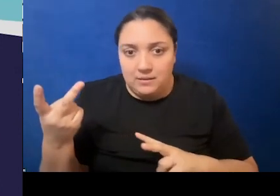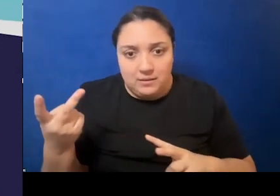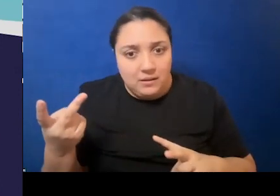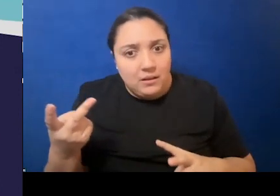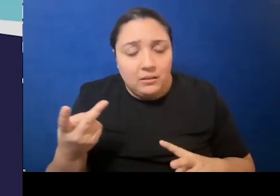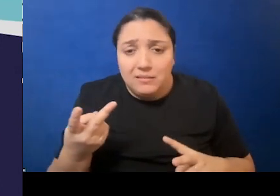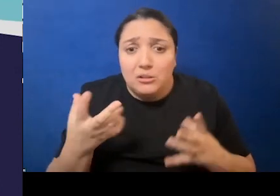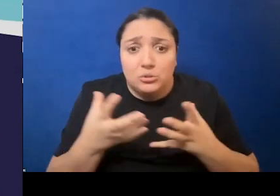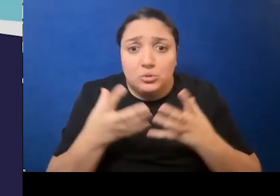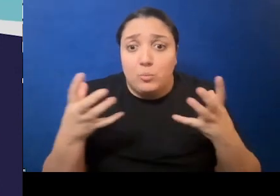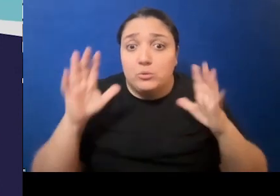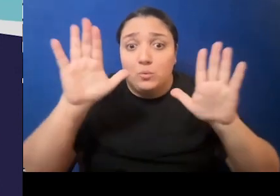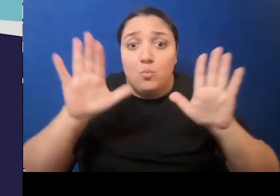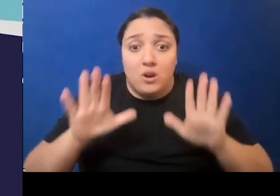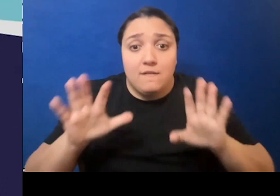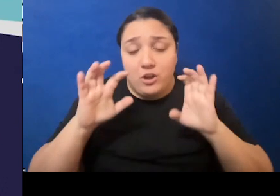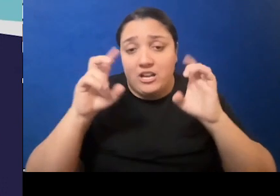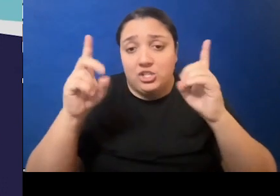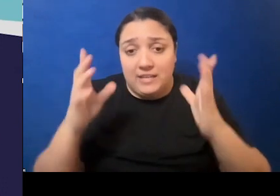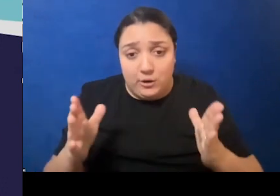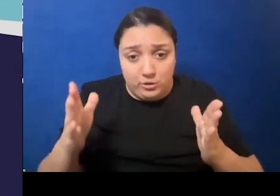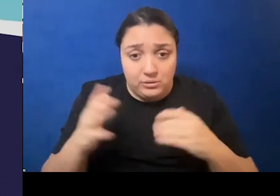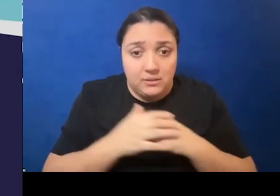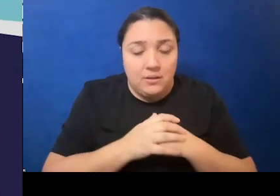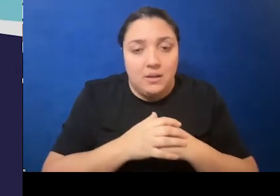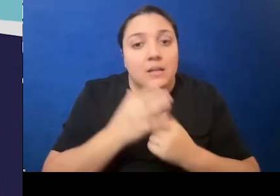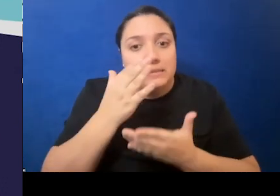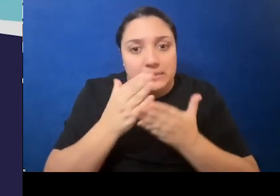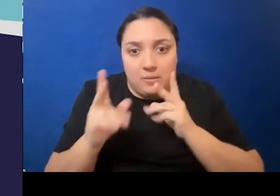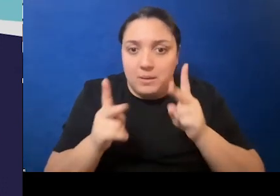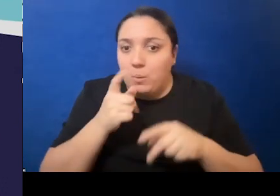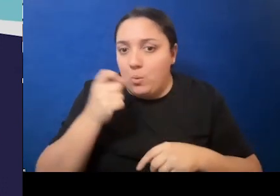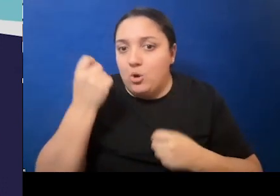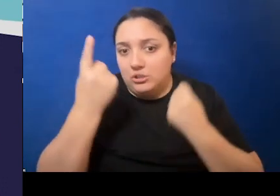MISUNDERSTANDING. I MENTIONED SOME OF THE BARRIERS